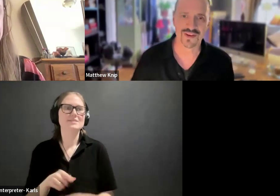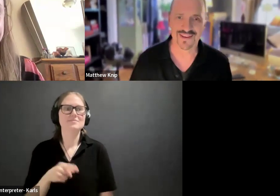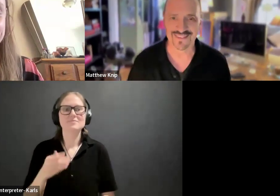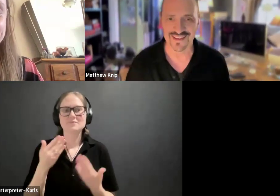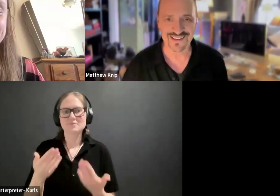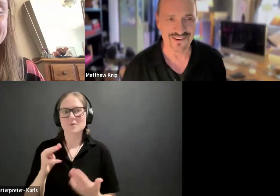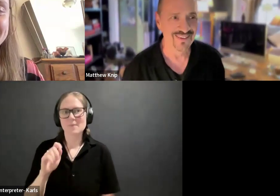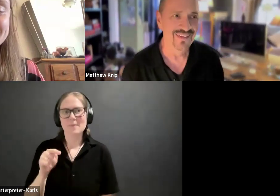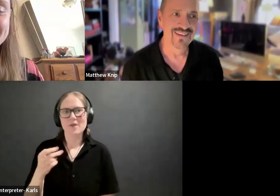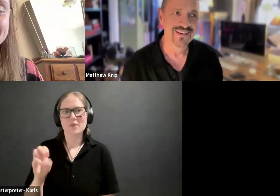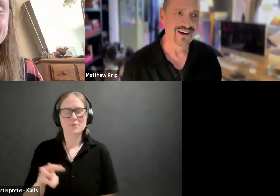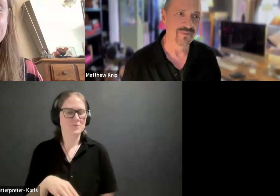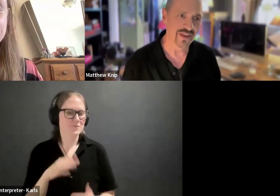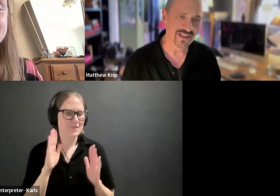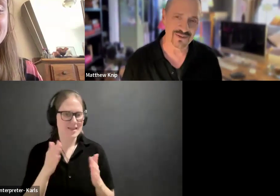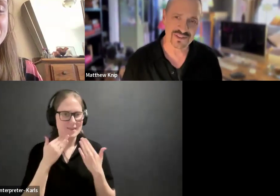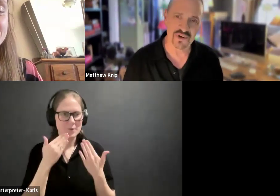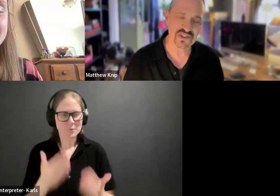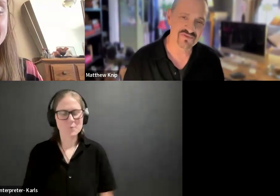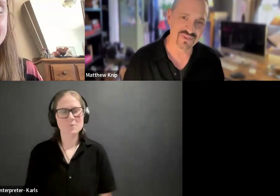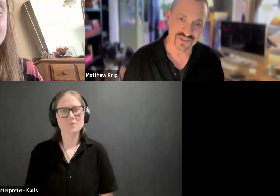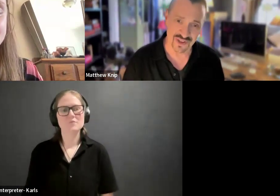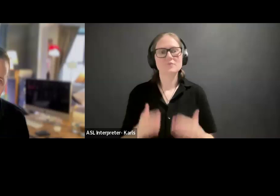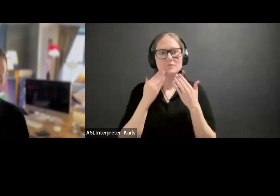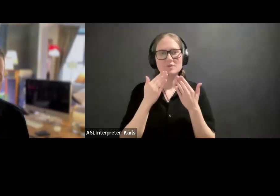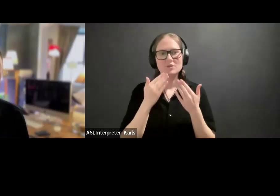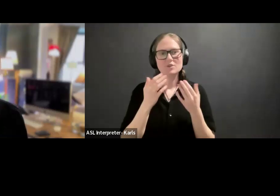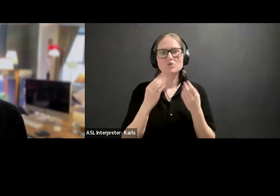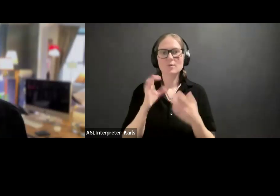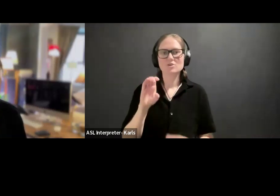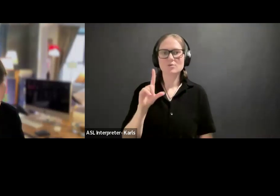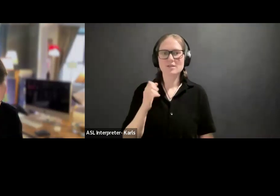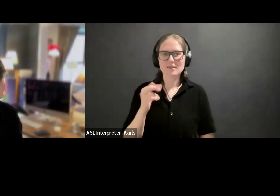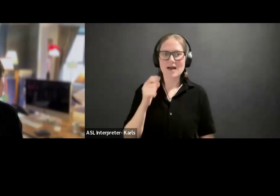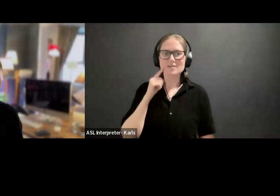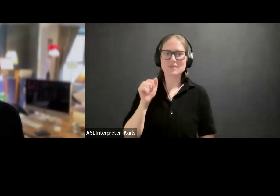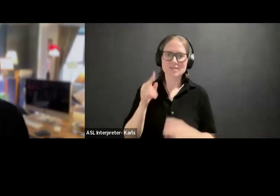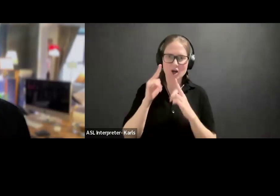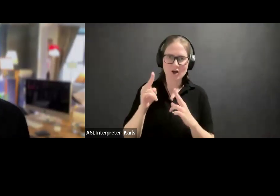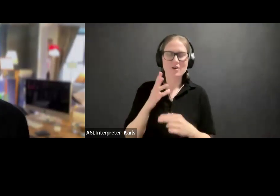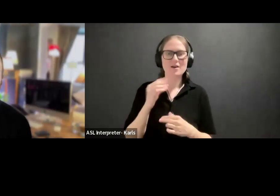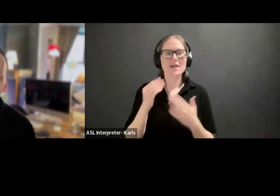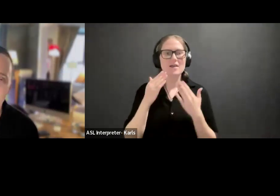Hey, thank you. Um, thank you so much to Claggs for this honor, and thank you to these, uh,